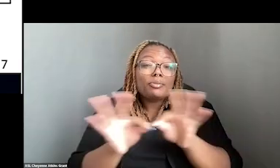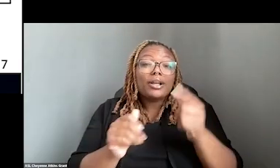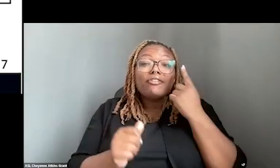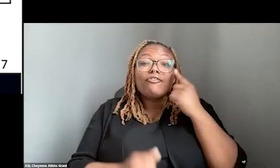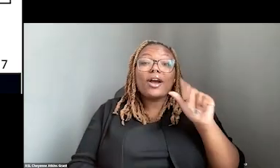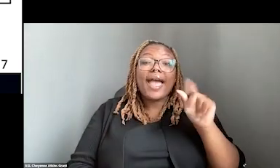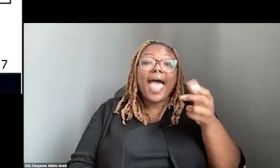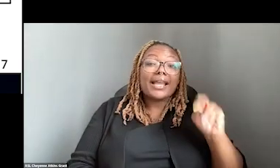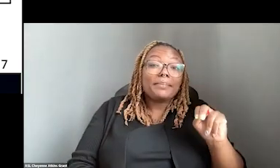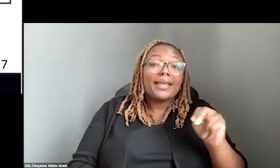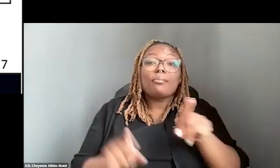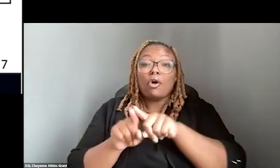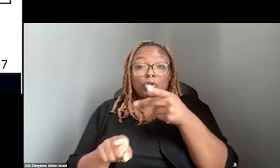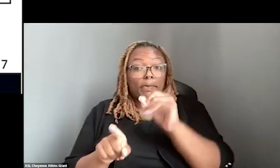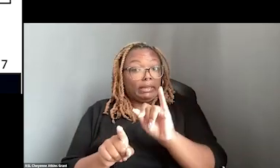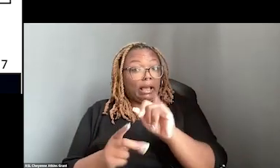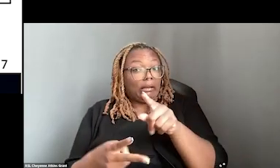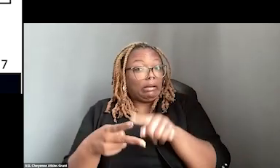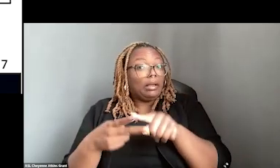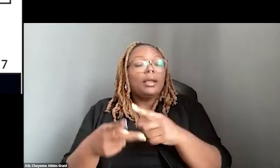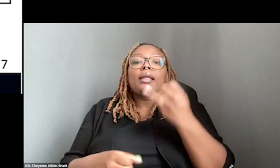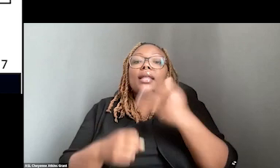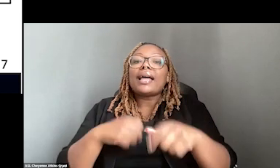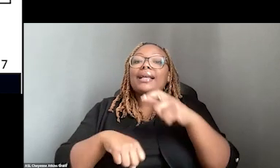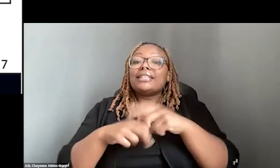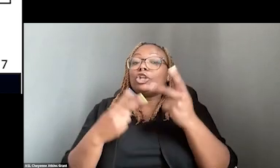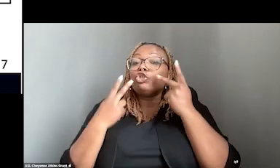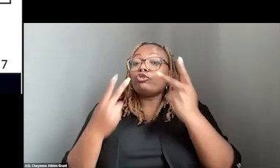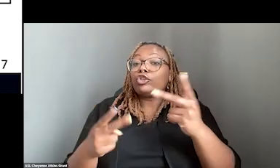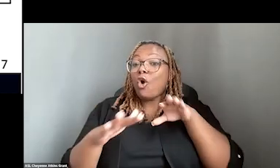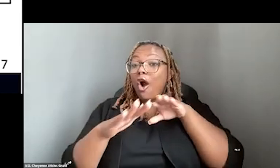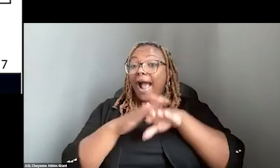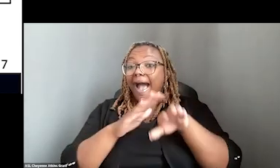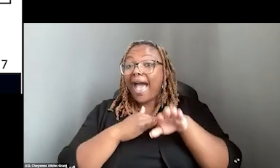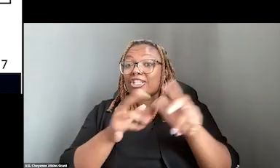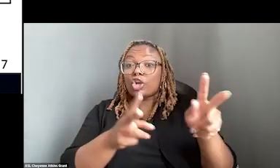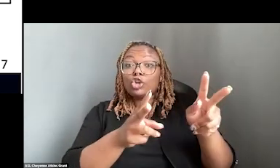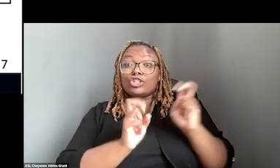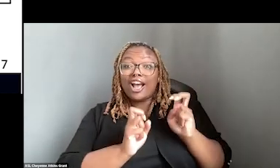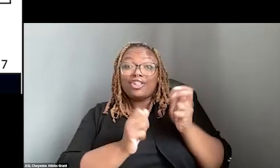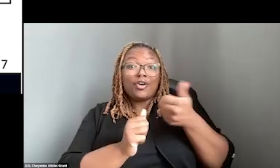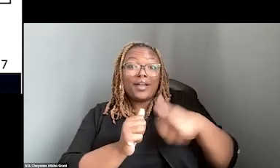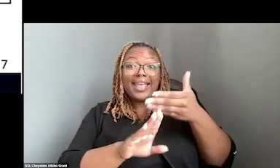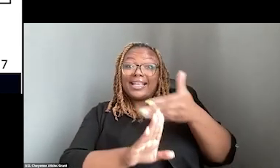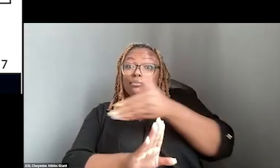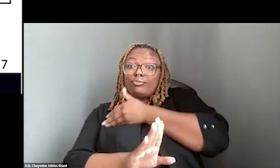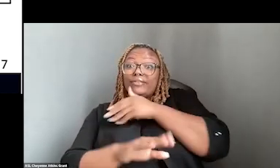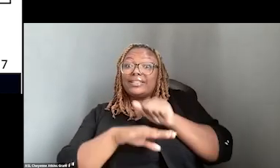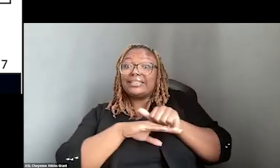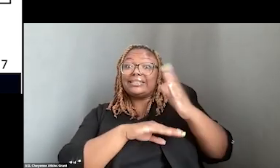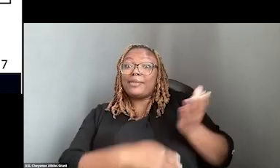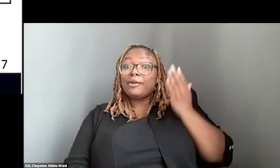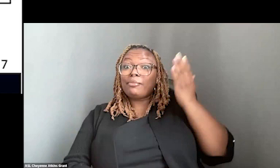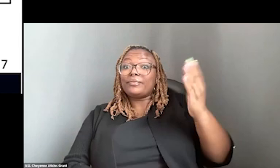The last day to view or access or download any previously submitted FastLane proposal,